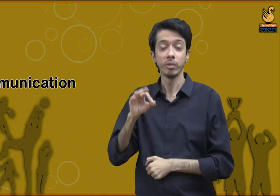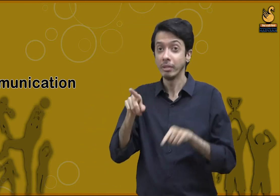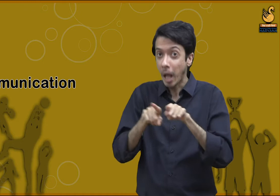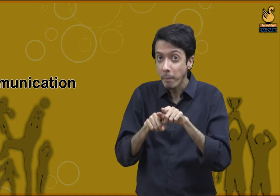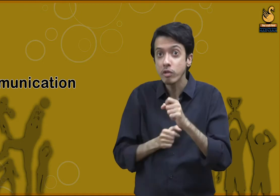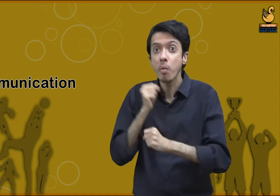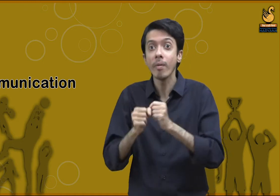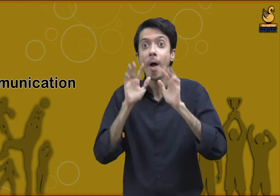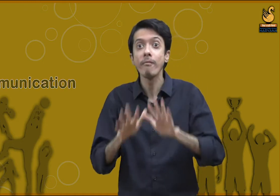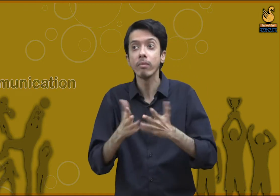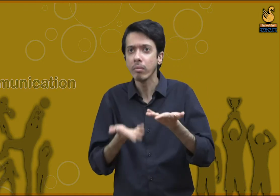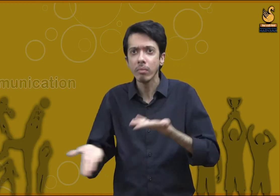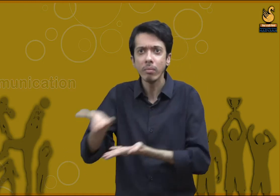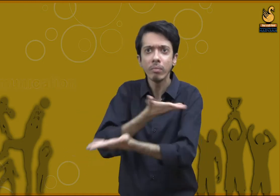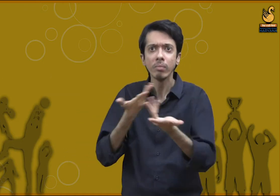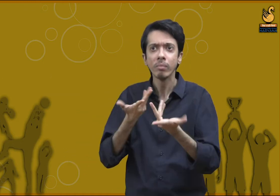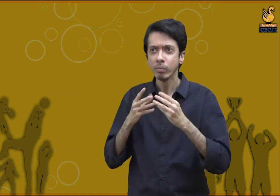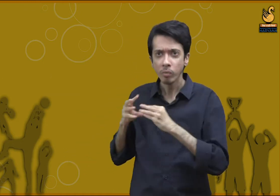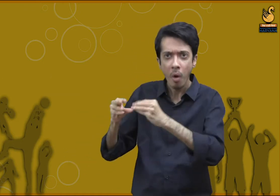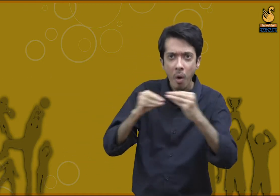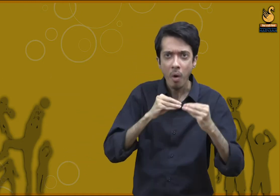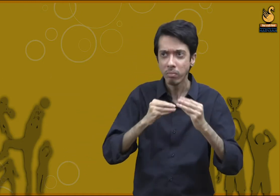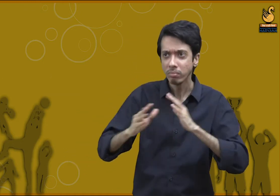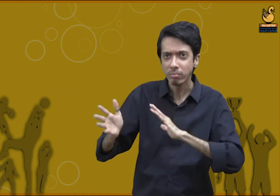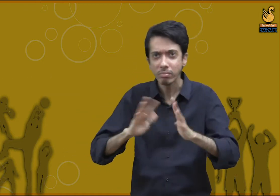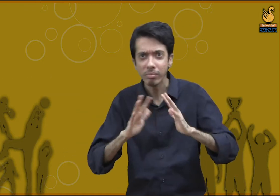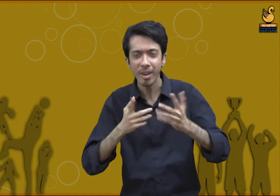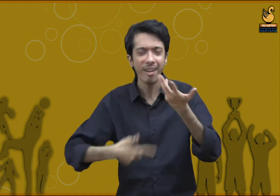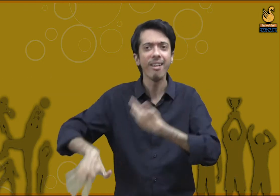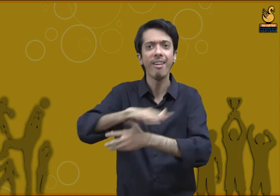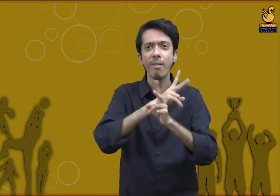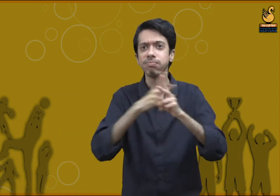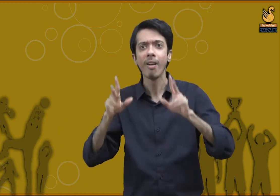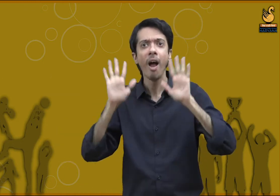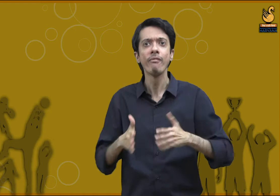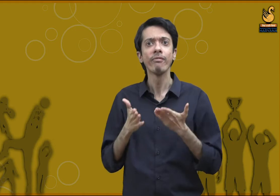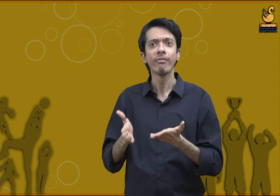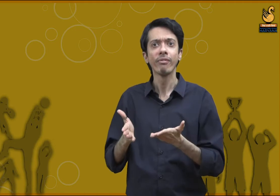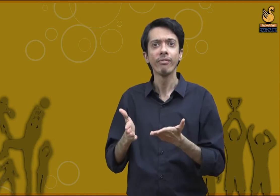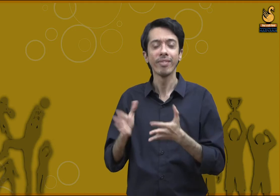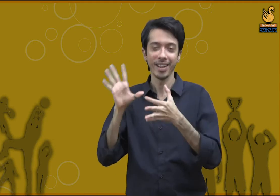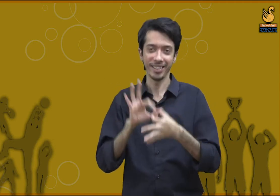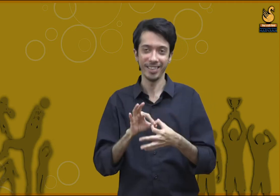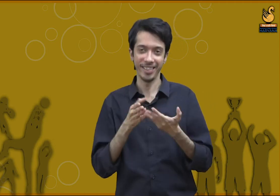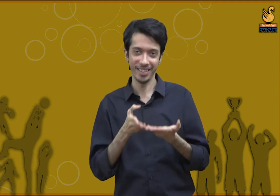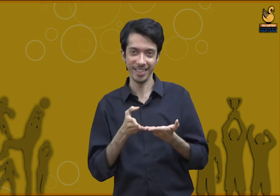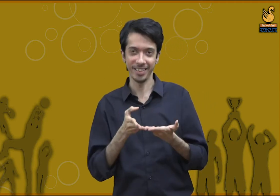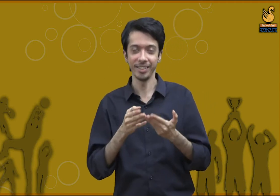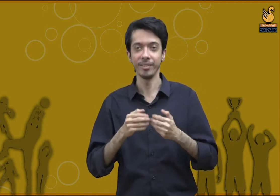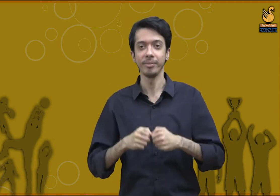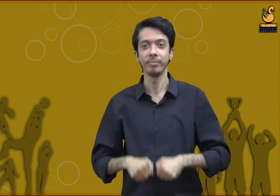These are very important skills we need. In sports activities, these communication styles are used.